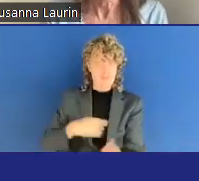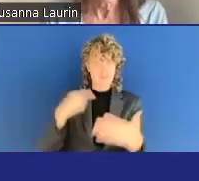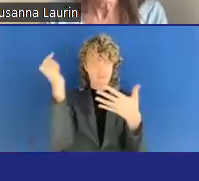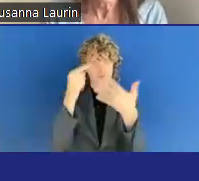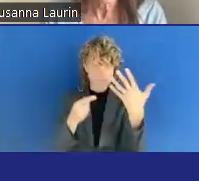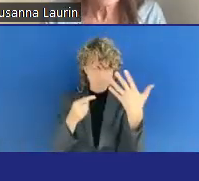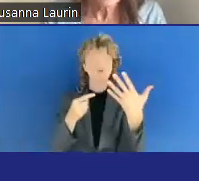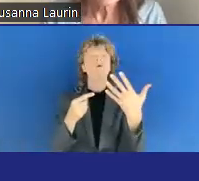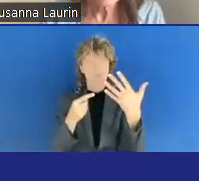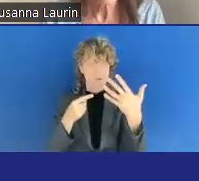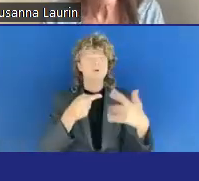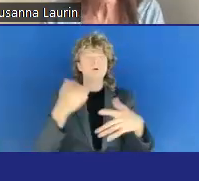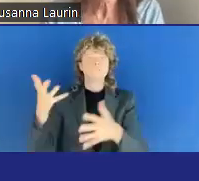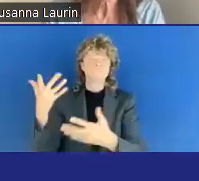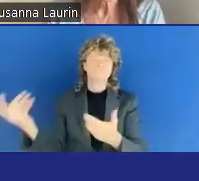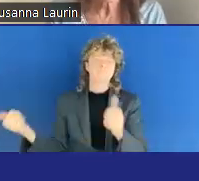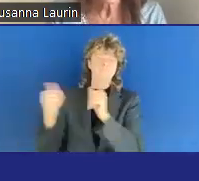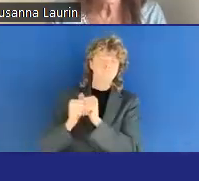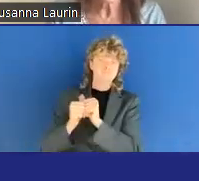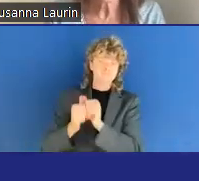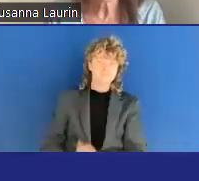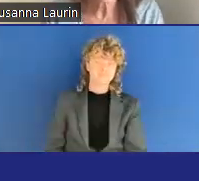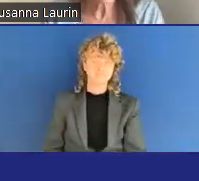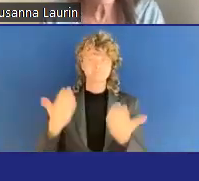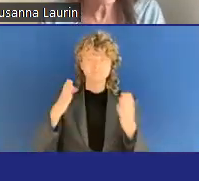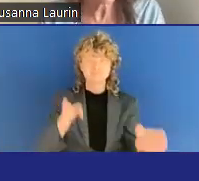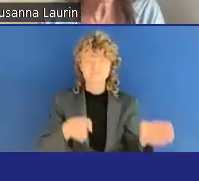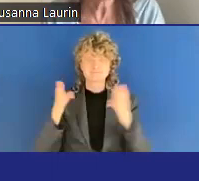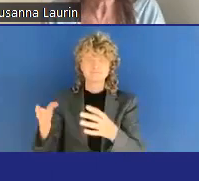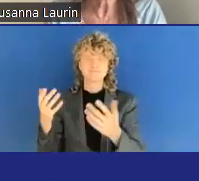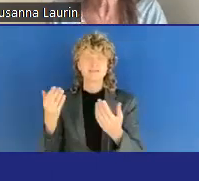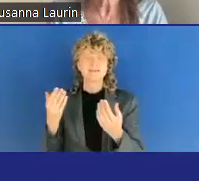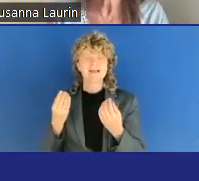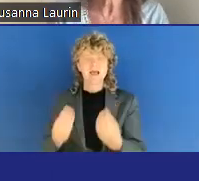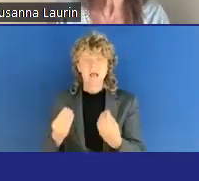So another question is how can IAAP EU help de facto innovators and researchers with their